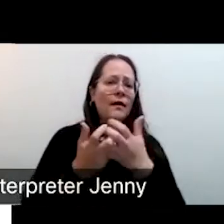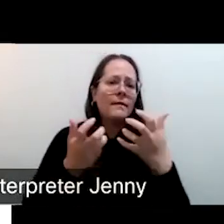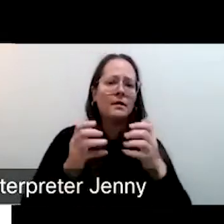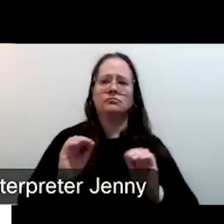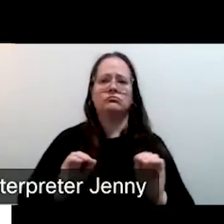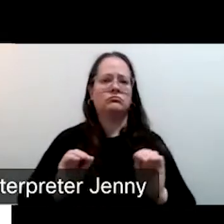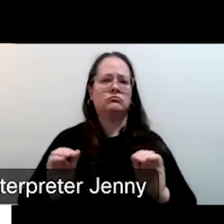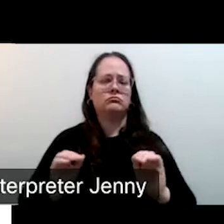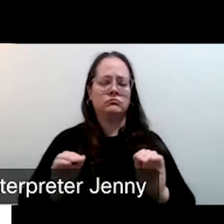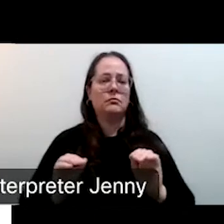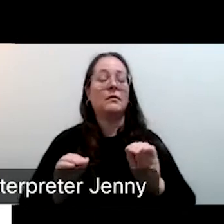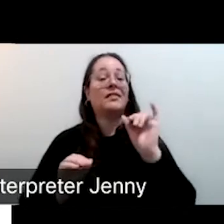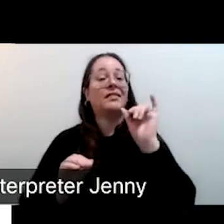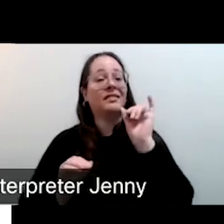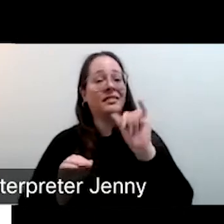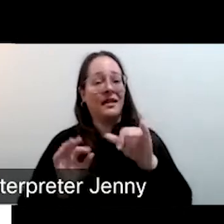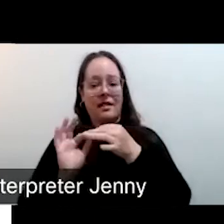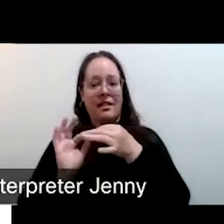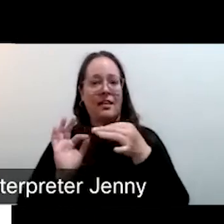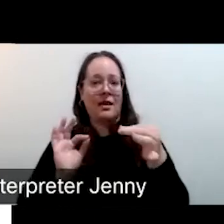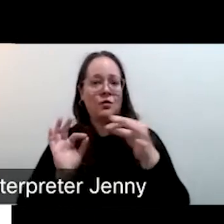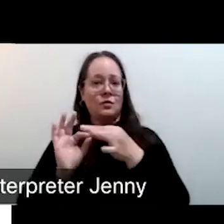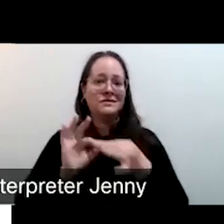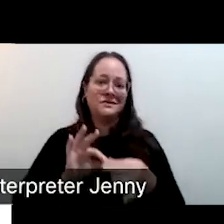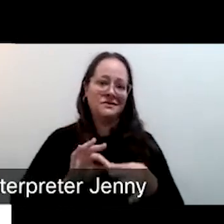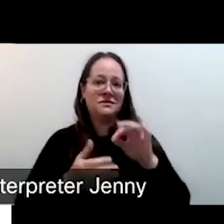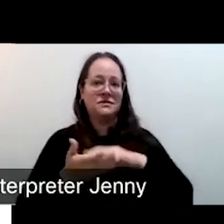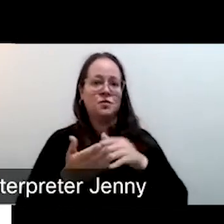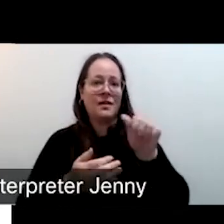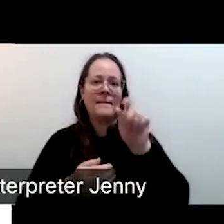There is certain language about Schedule A that must be included in the letter.